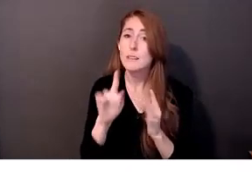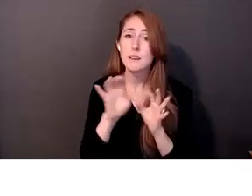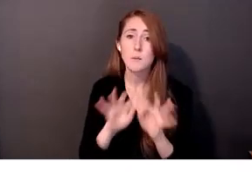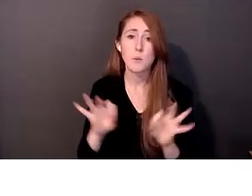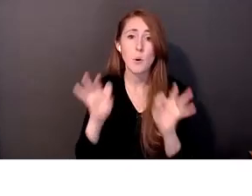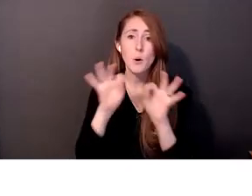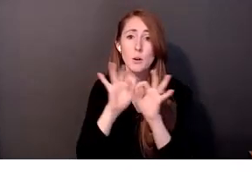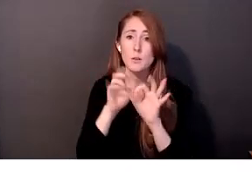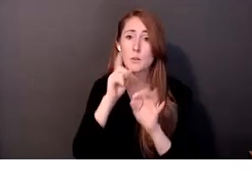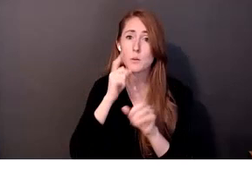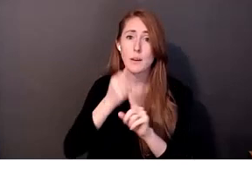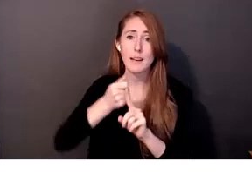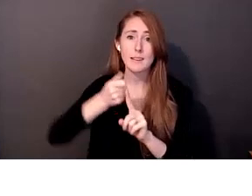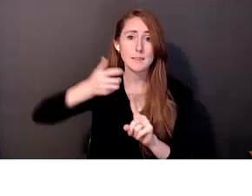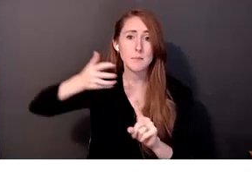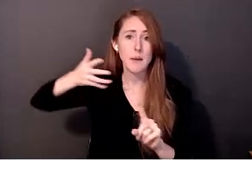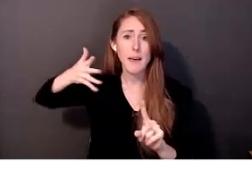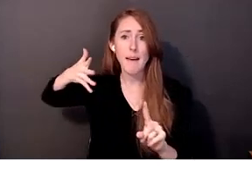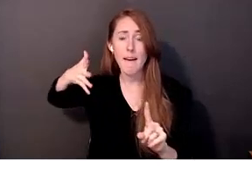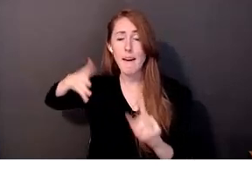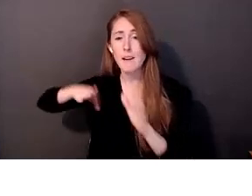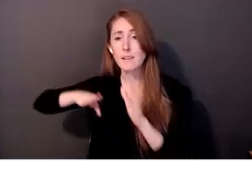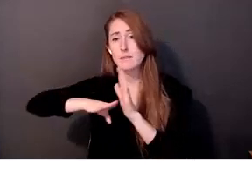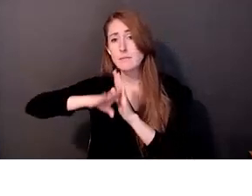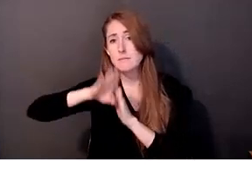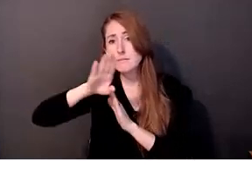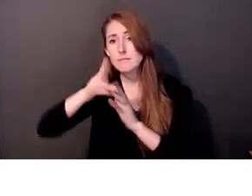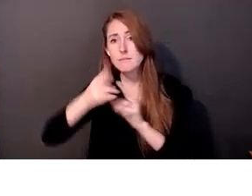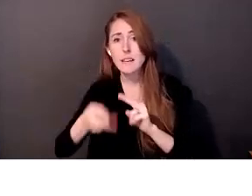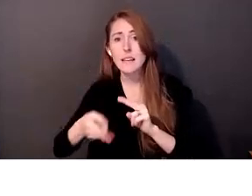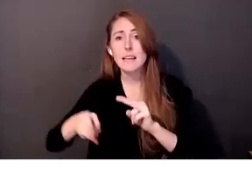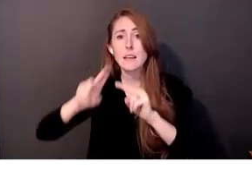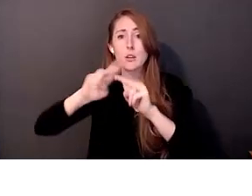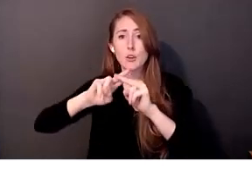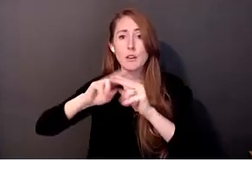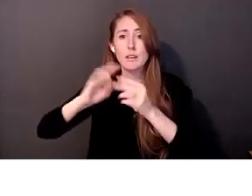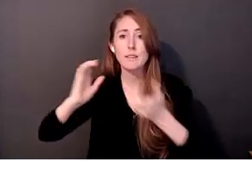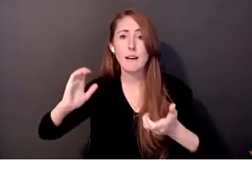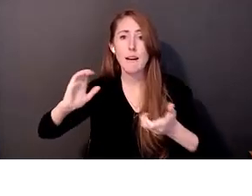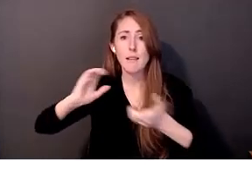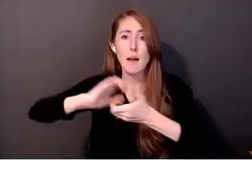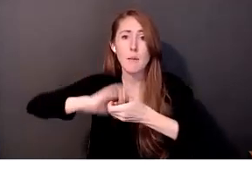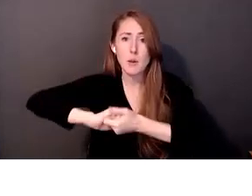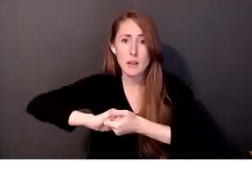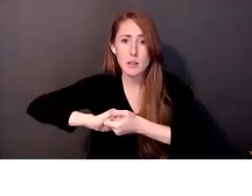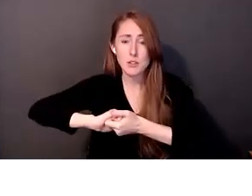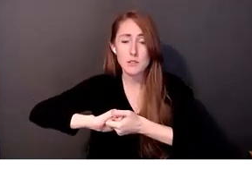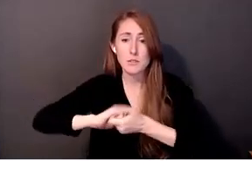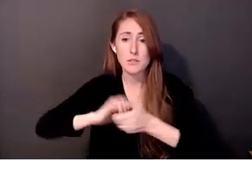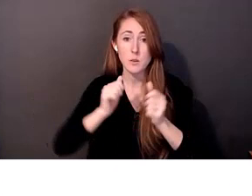either between us researchers, but also with community partners, users.